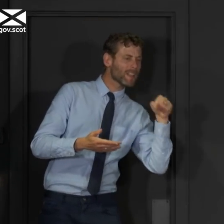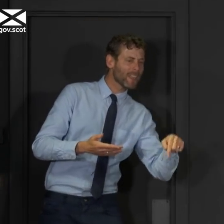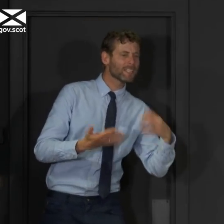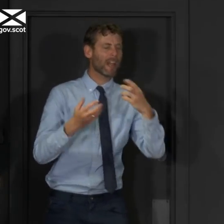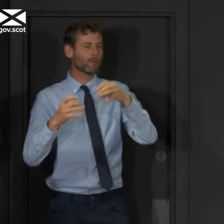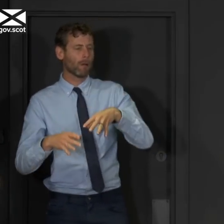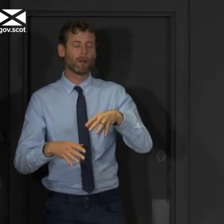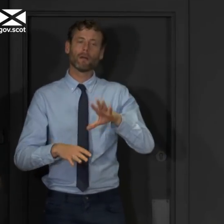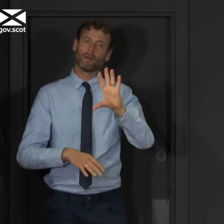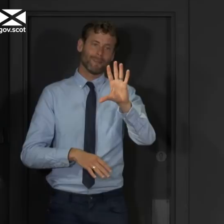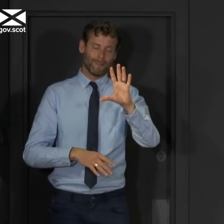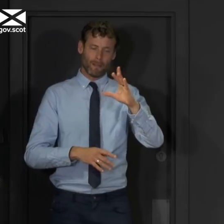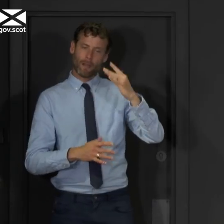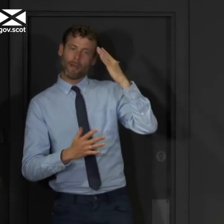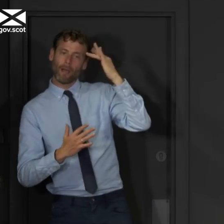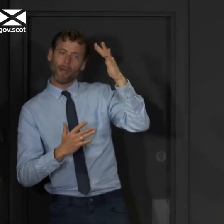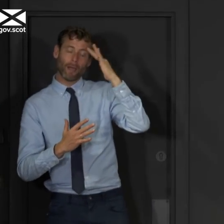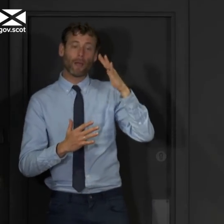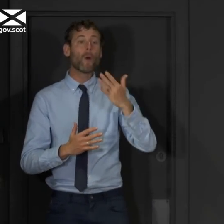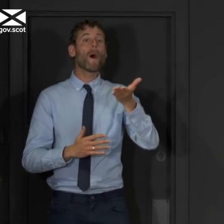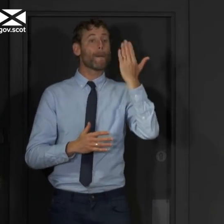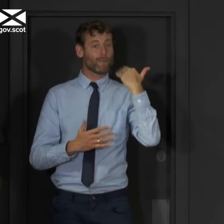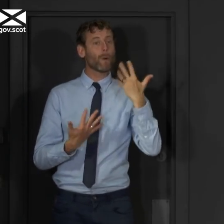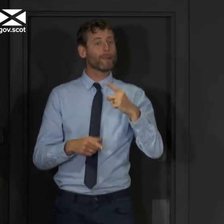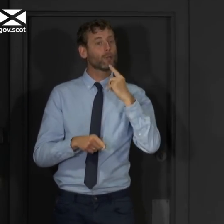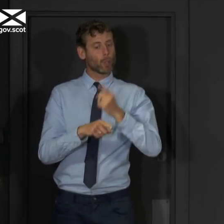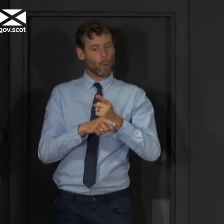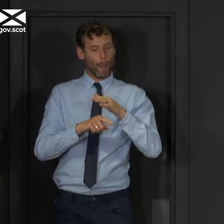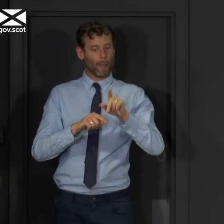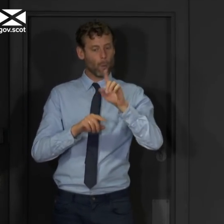the evidence. We did talk about a bubble before. As we went into Phase 1, the advice was it